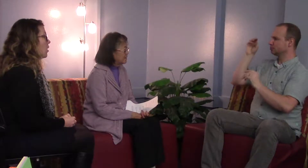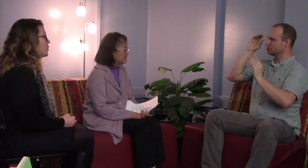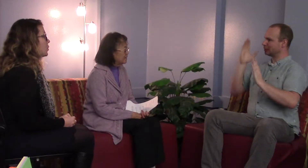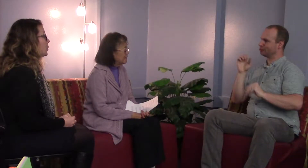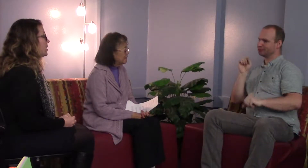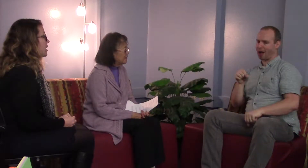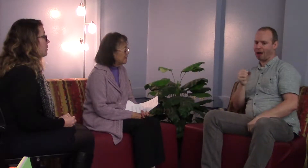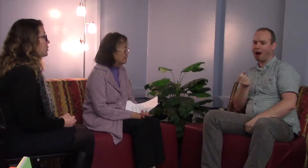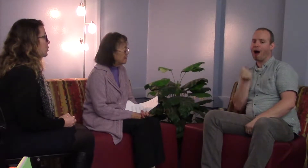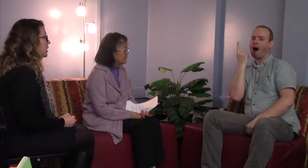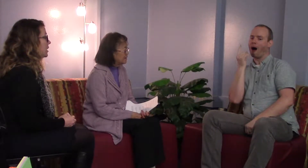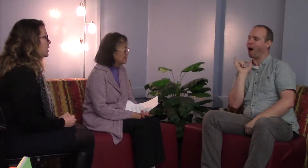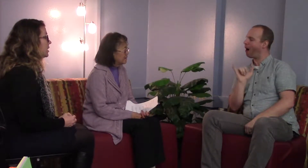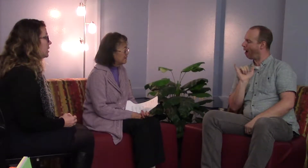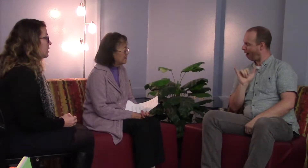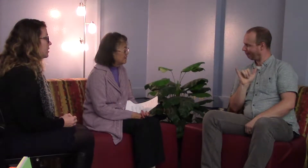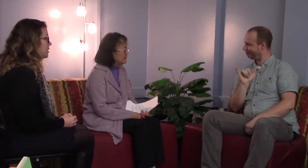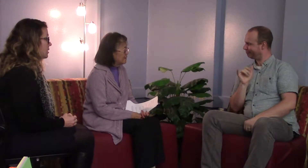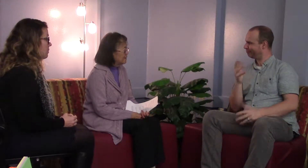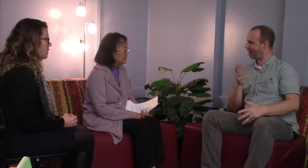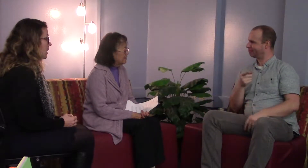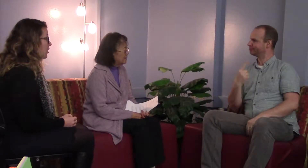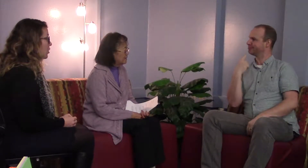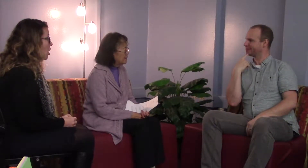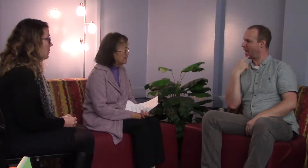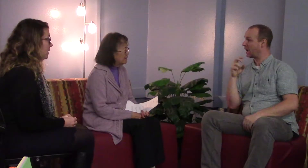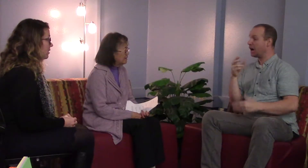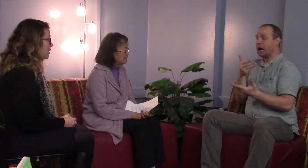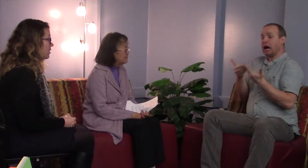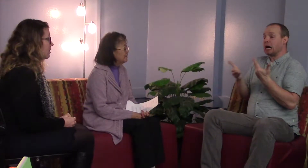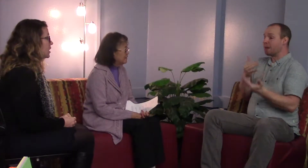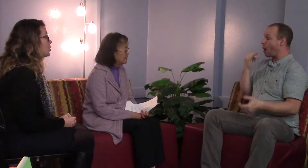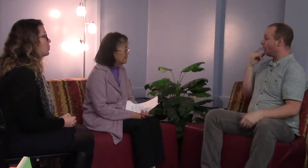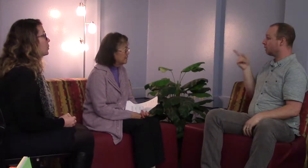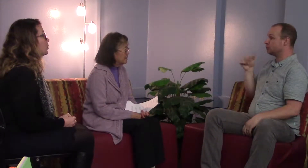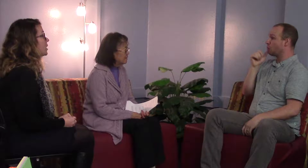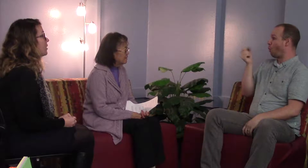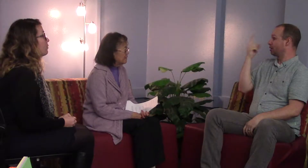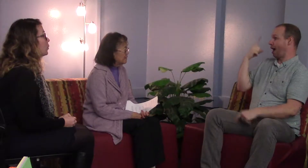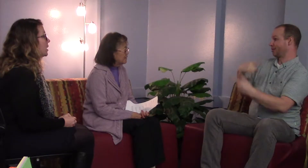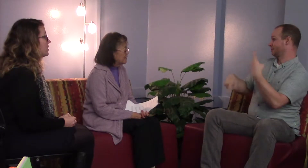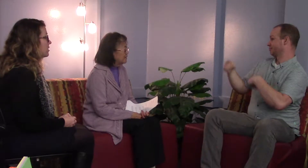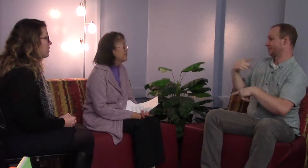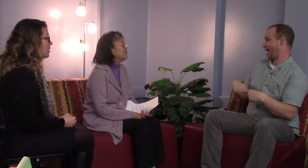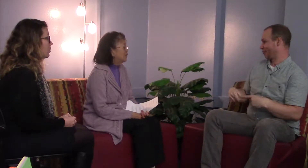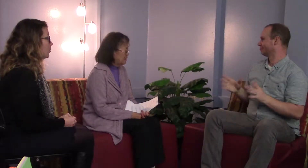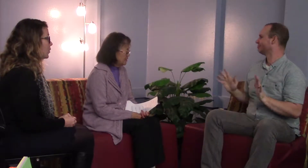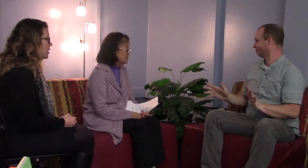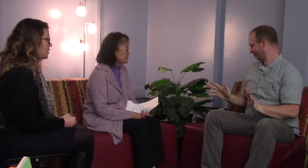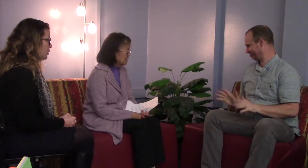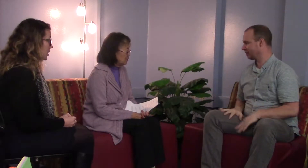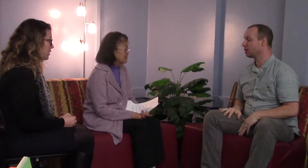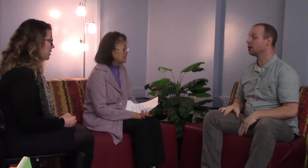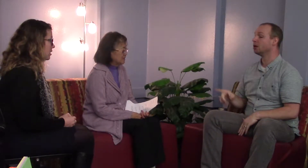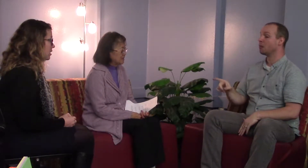Also, when the Deaf student is making a comment, the interpreter will then voice for the student.